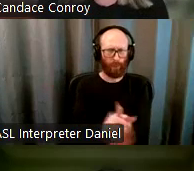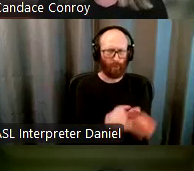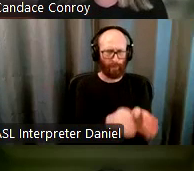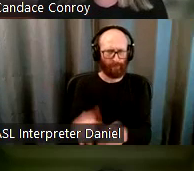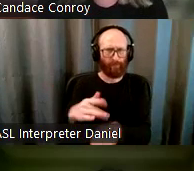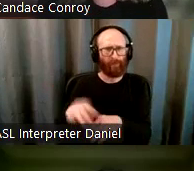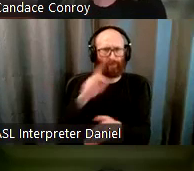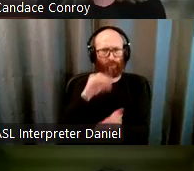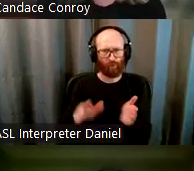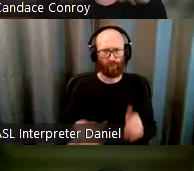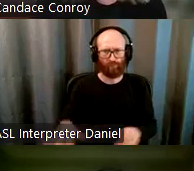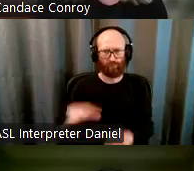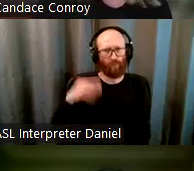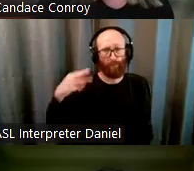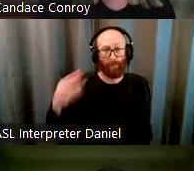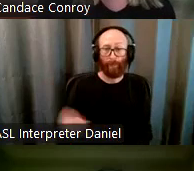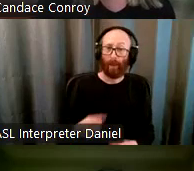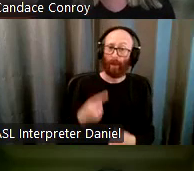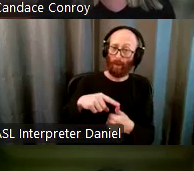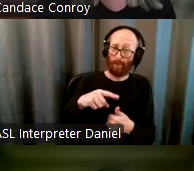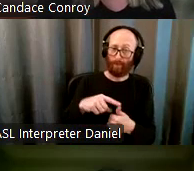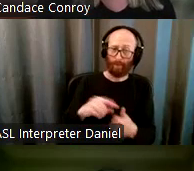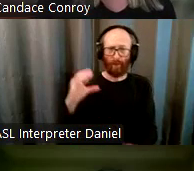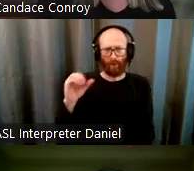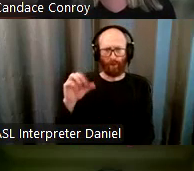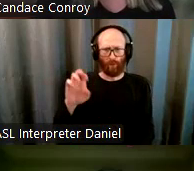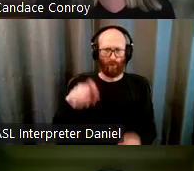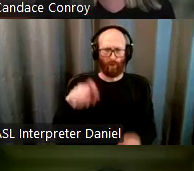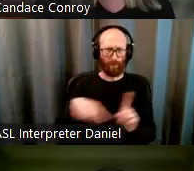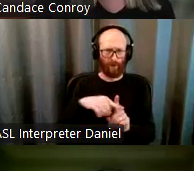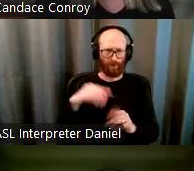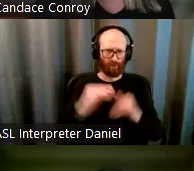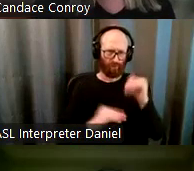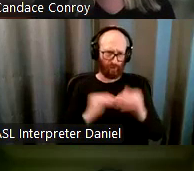One of which he mentioned is Core Plus Construction. Let me pop up through these